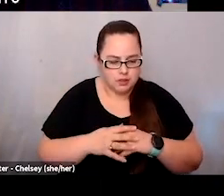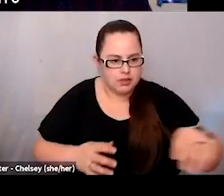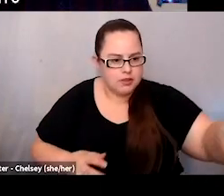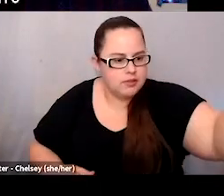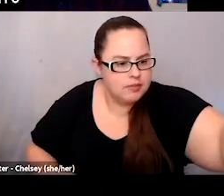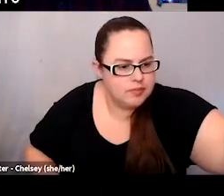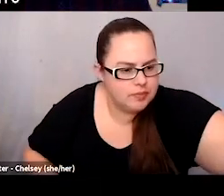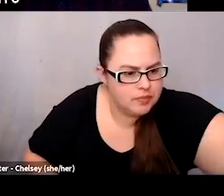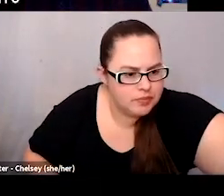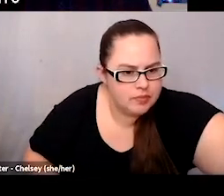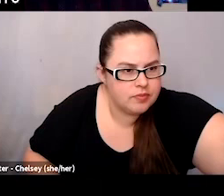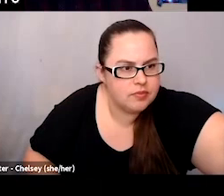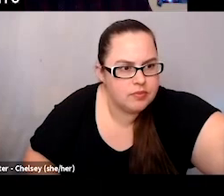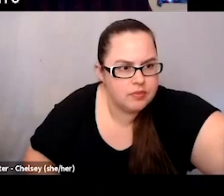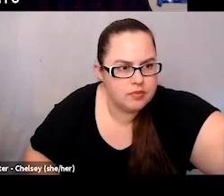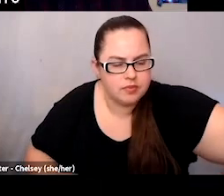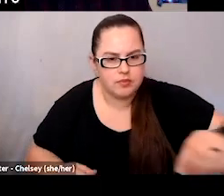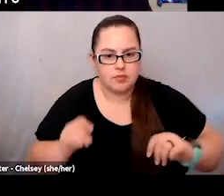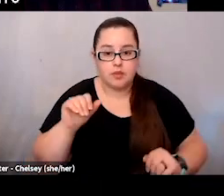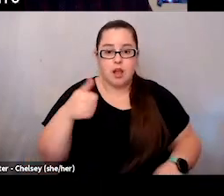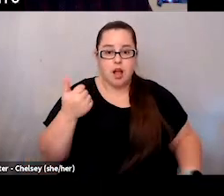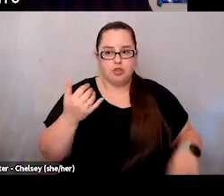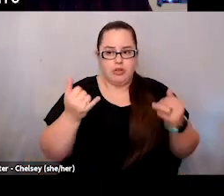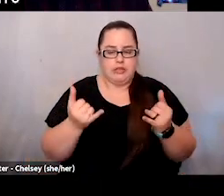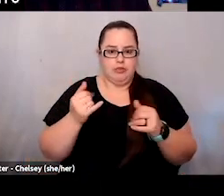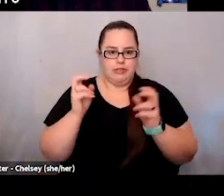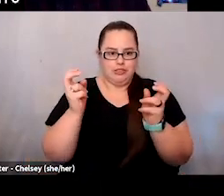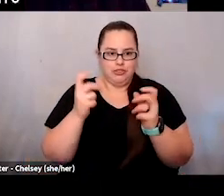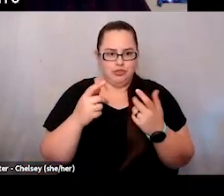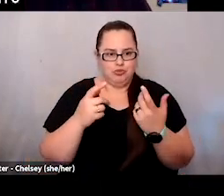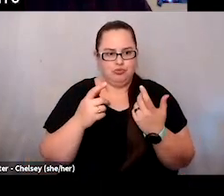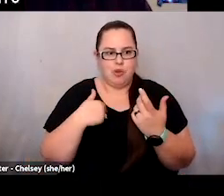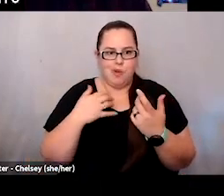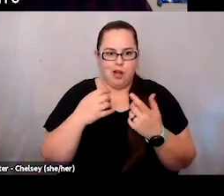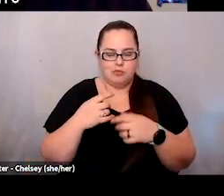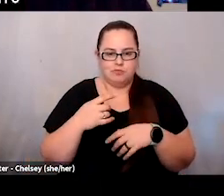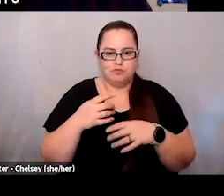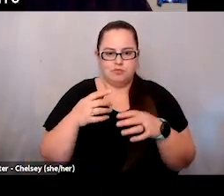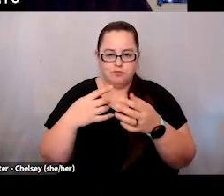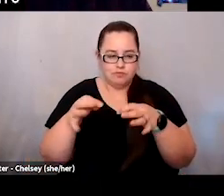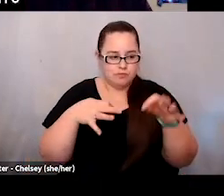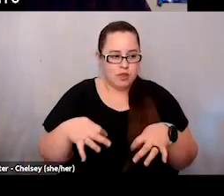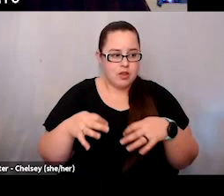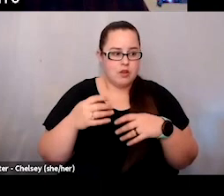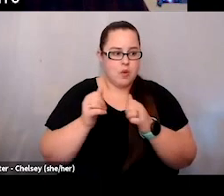really happy to see that that was eventually done away with. The next contemporary issue I